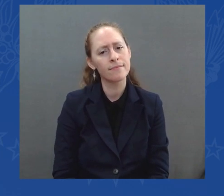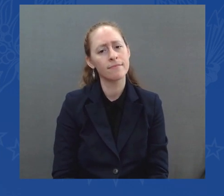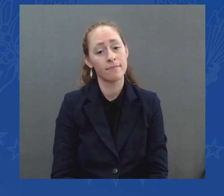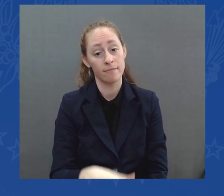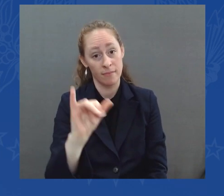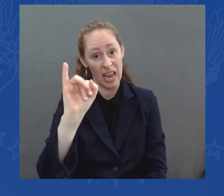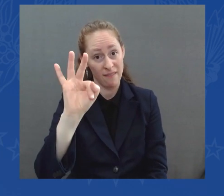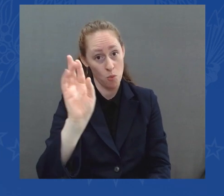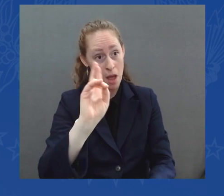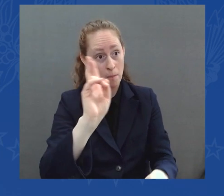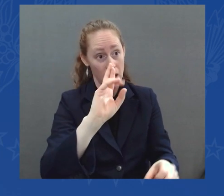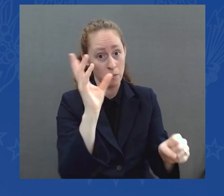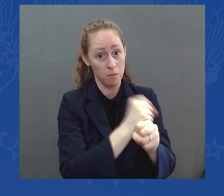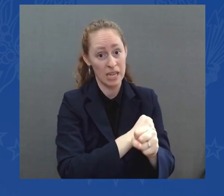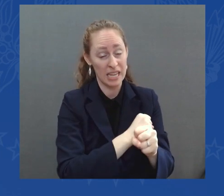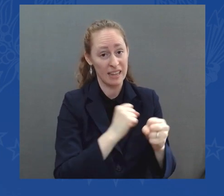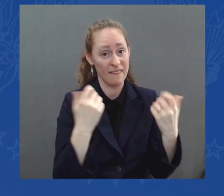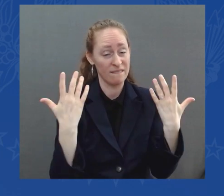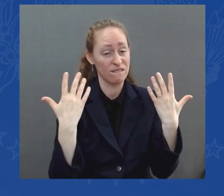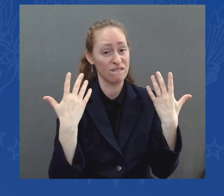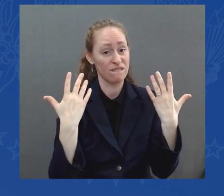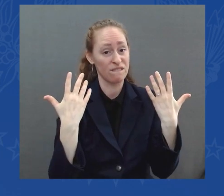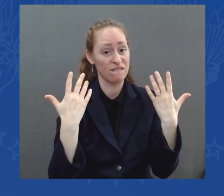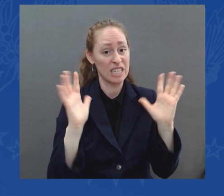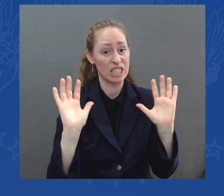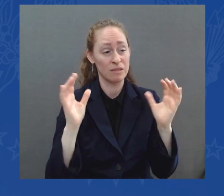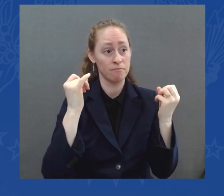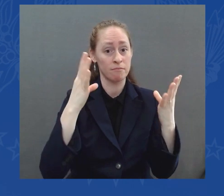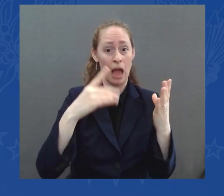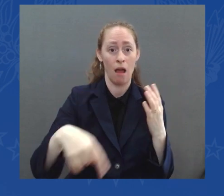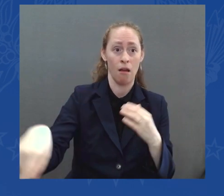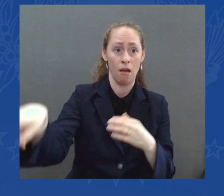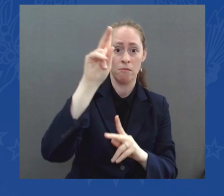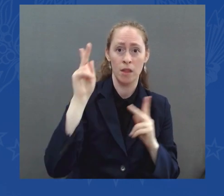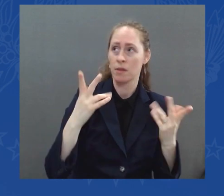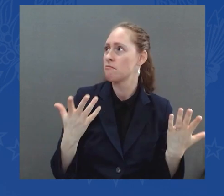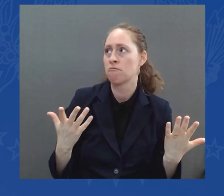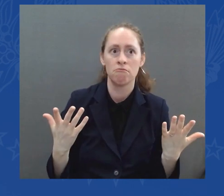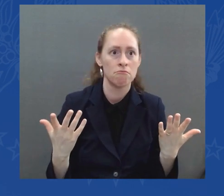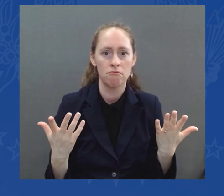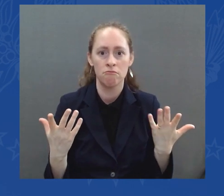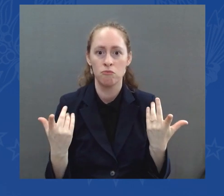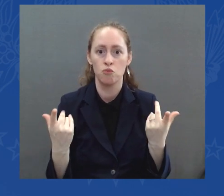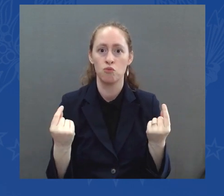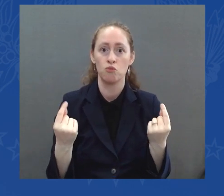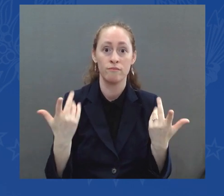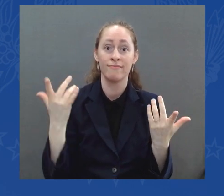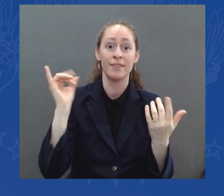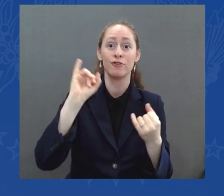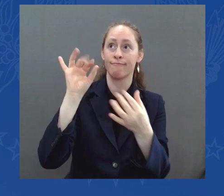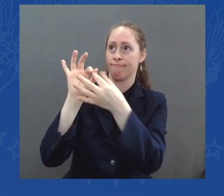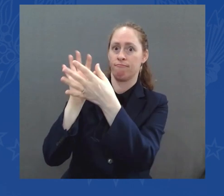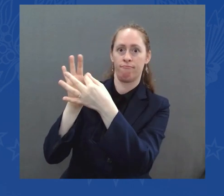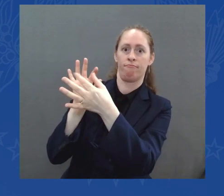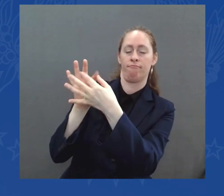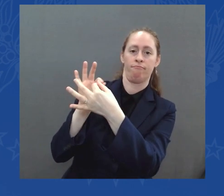can once again be denied health care coverage by their insurance companies. That's what the law was before Obamacare.